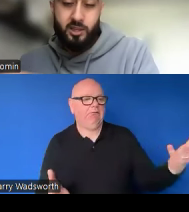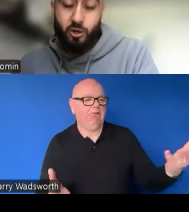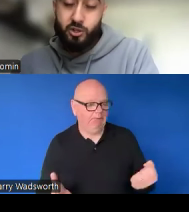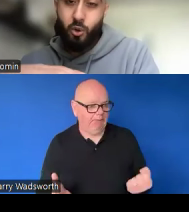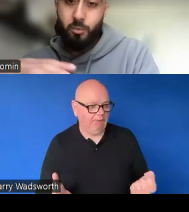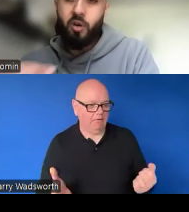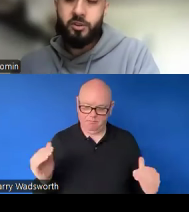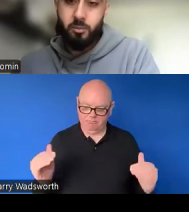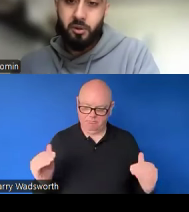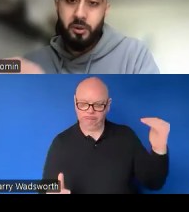As long as you're profitable,